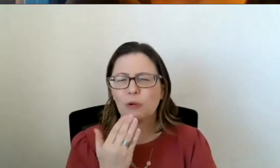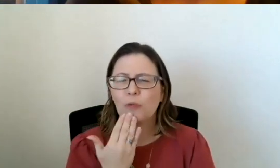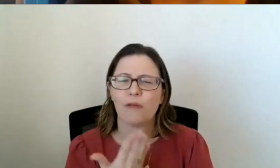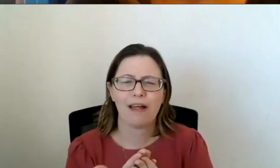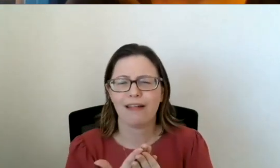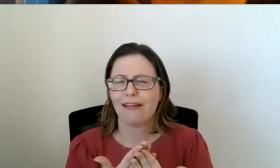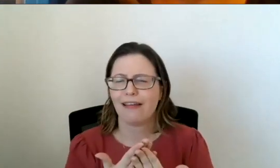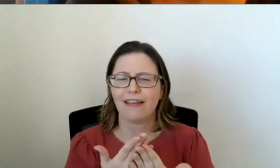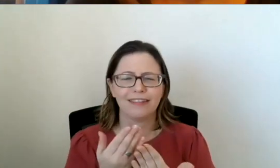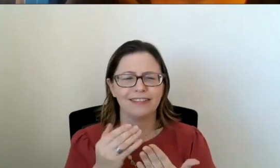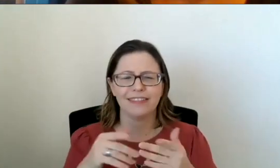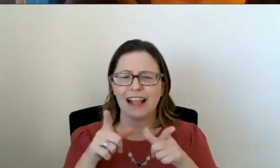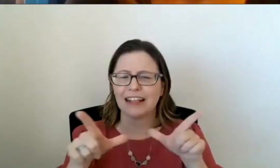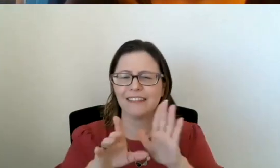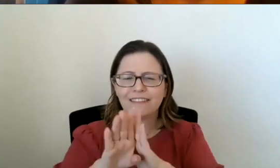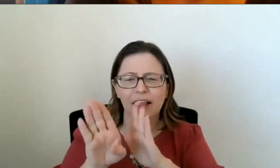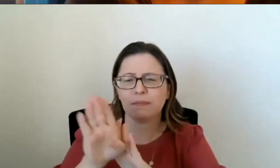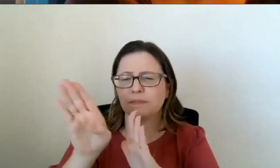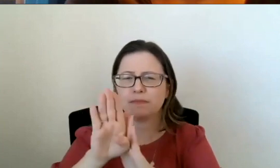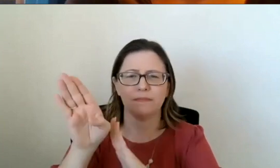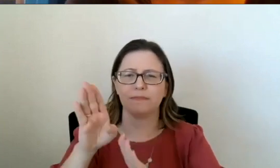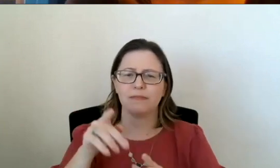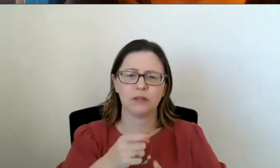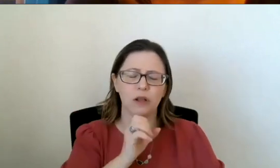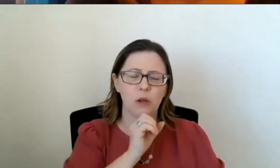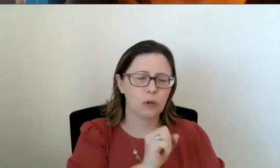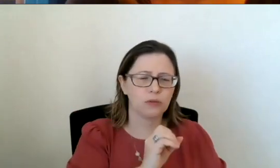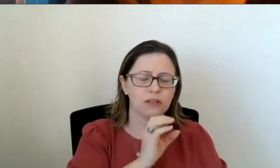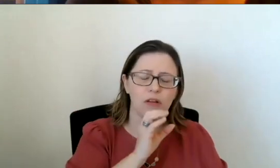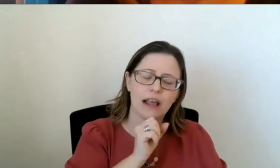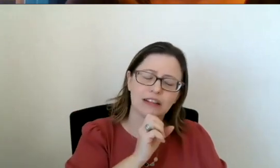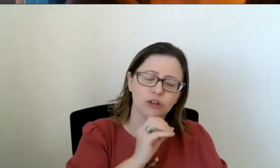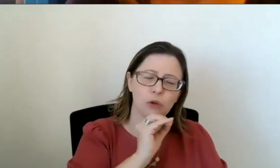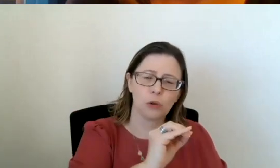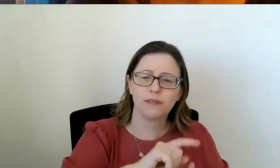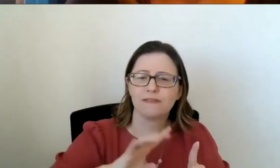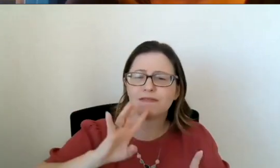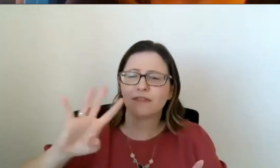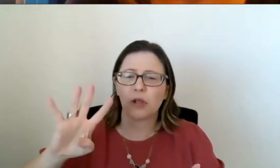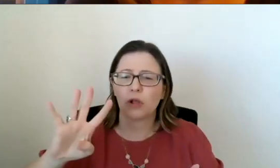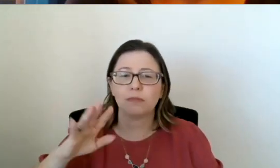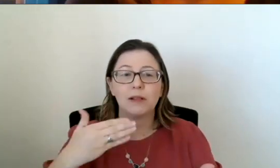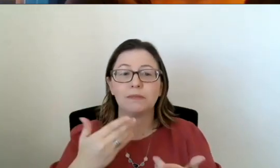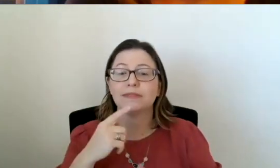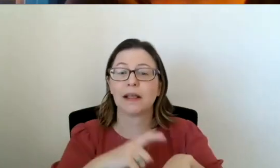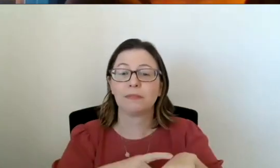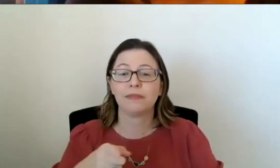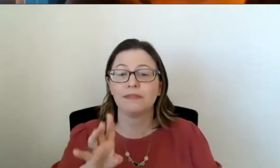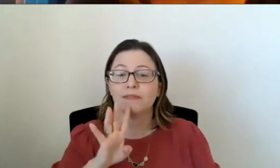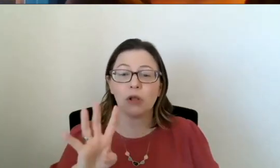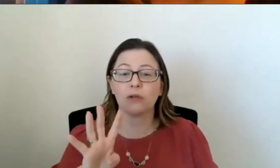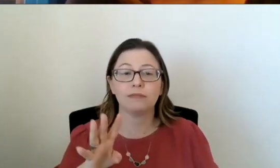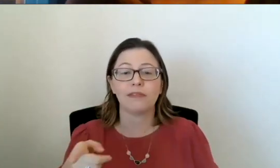if a child is doing too well. Almost if their language is developing from birth to four.